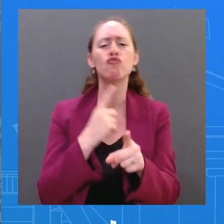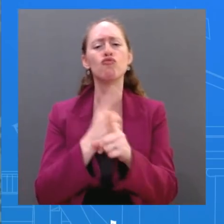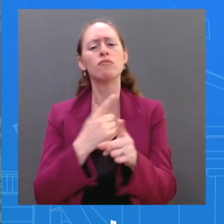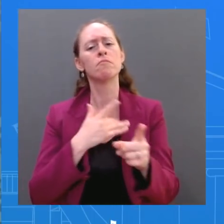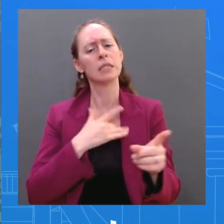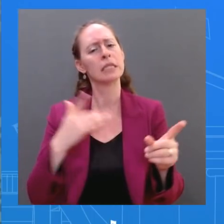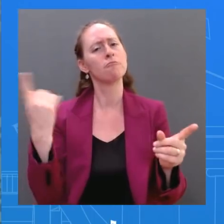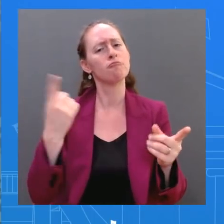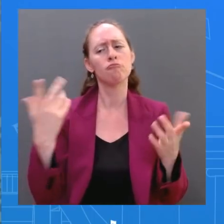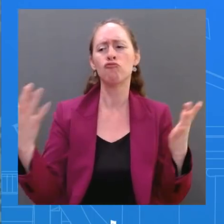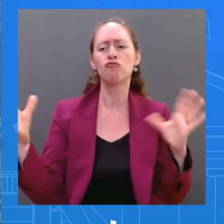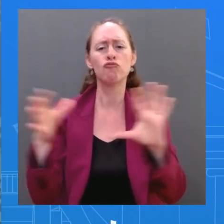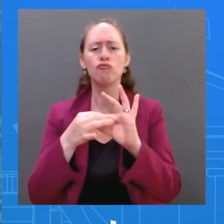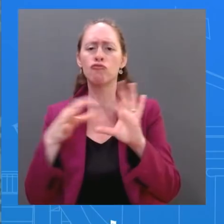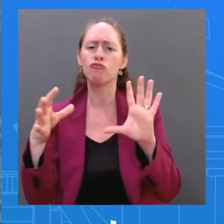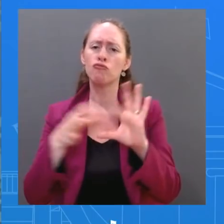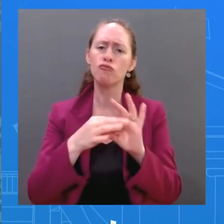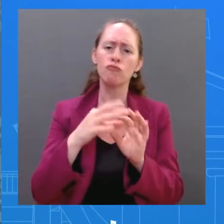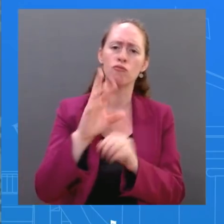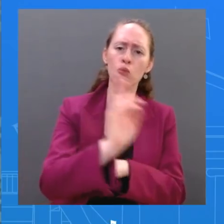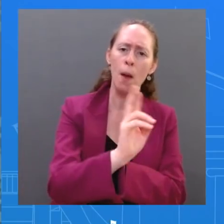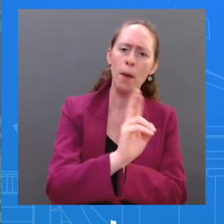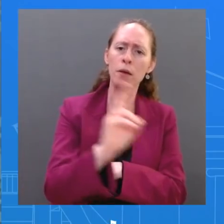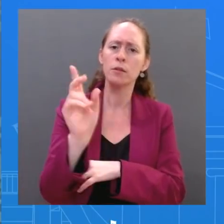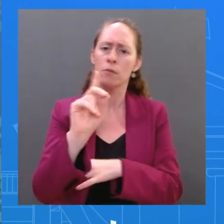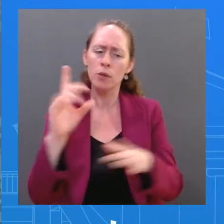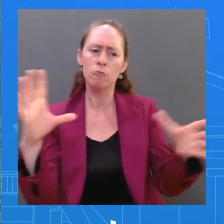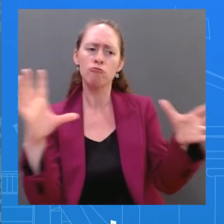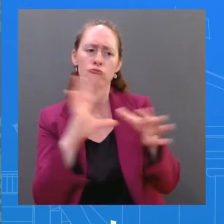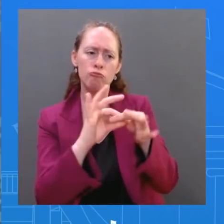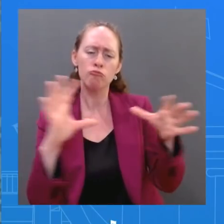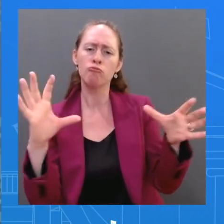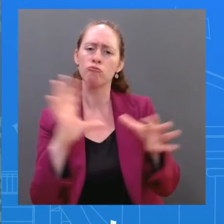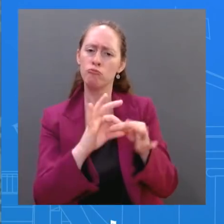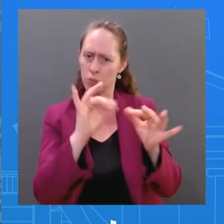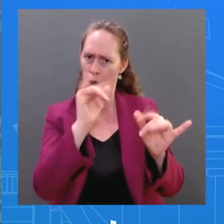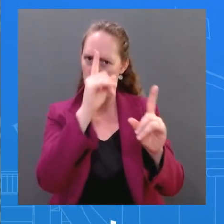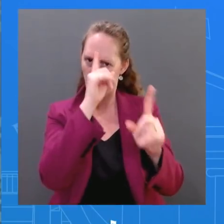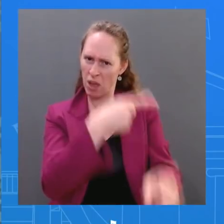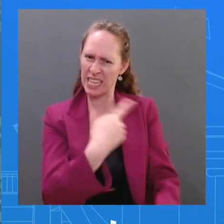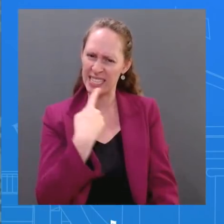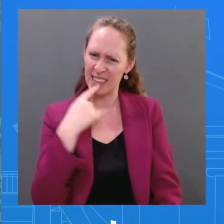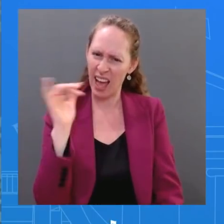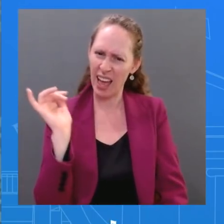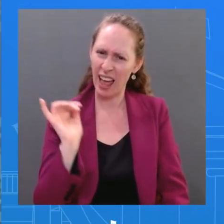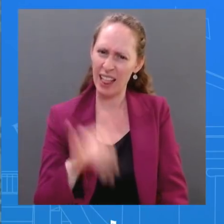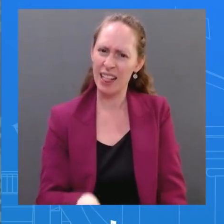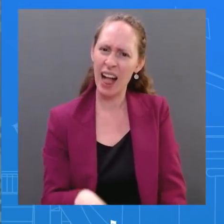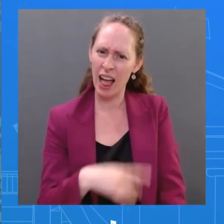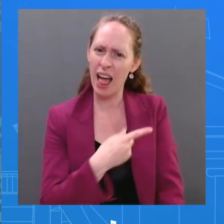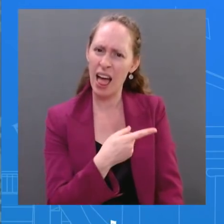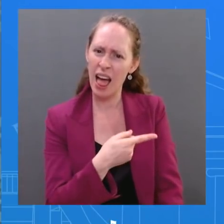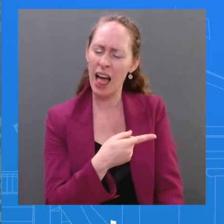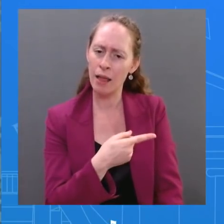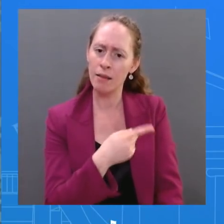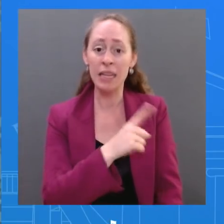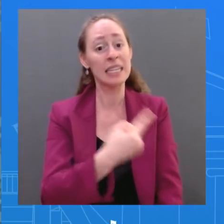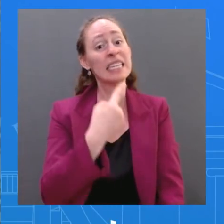The President cannot let congressional Democrats hold a bipartisan bill hostage over a separate and partisan process.”